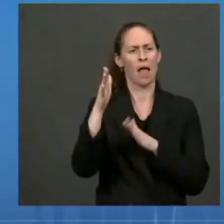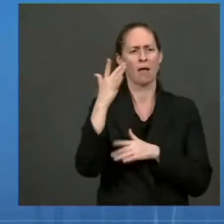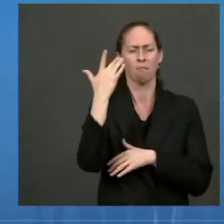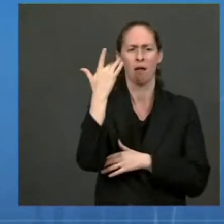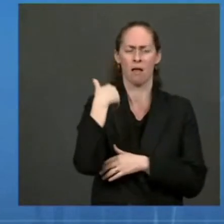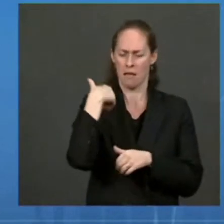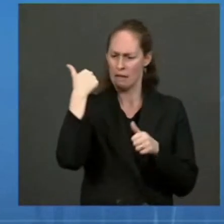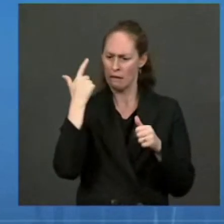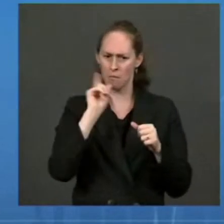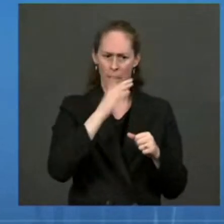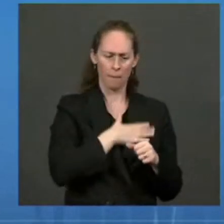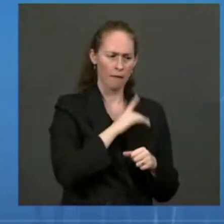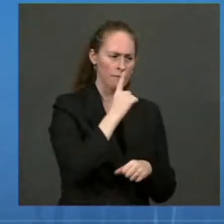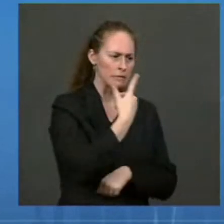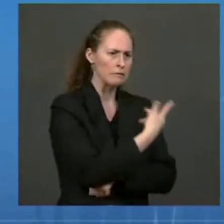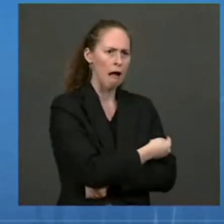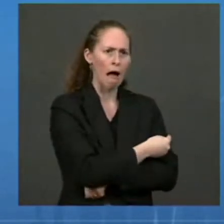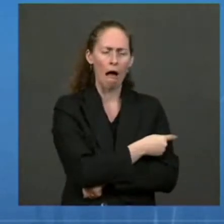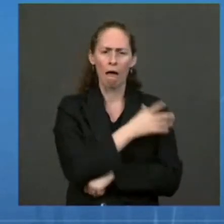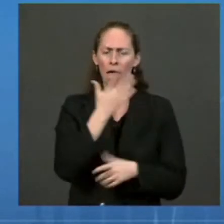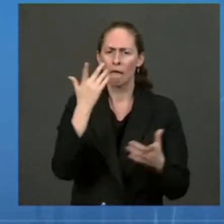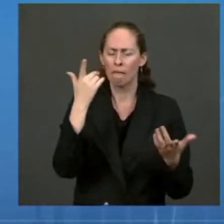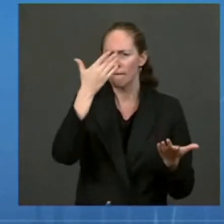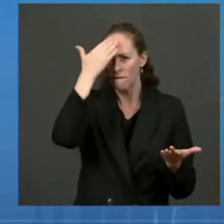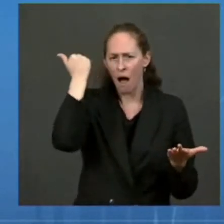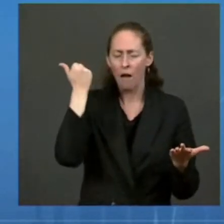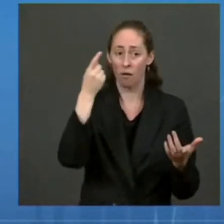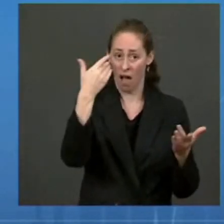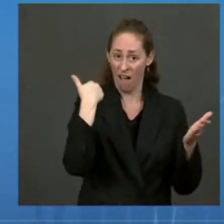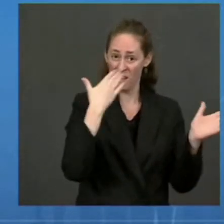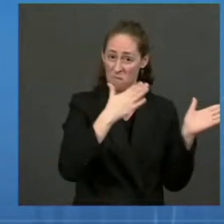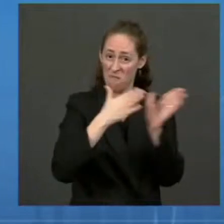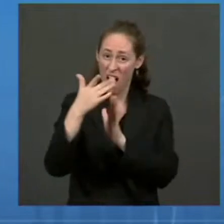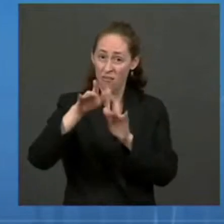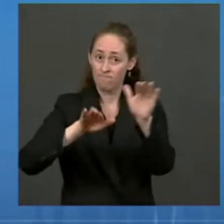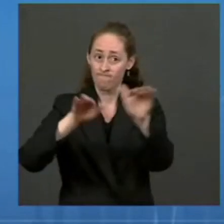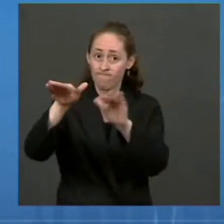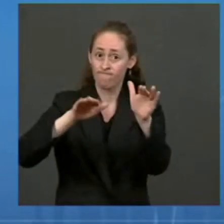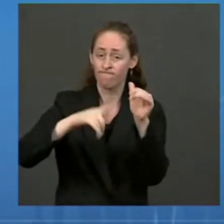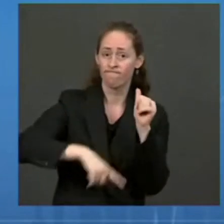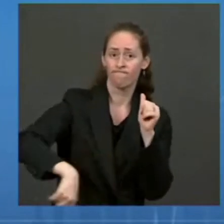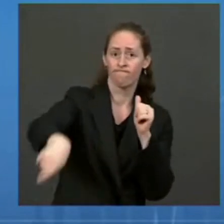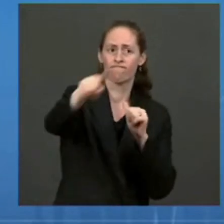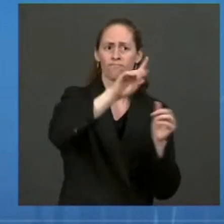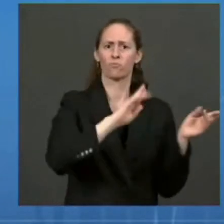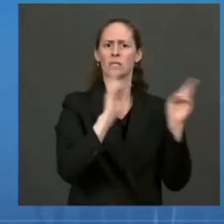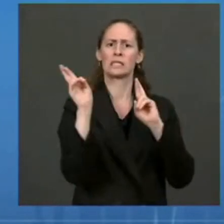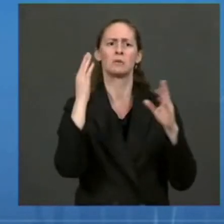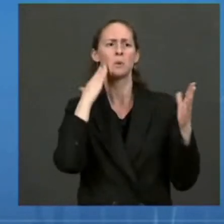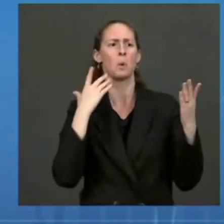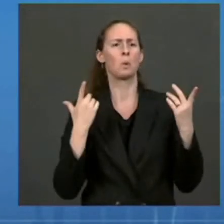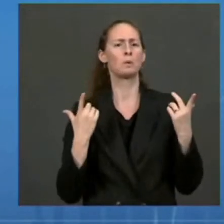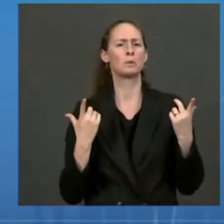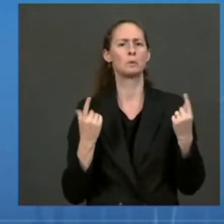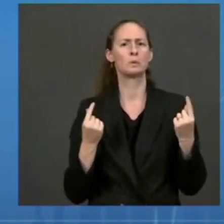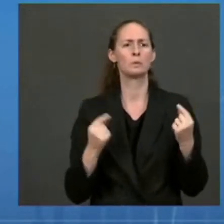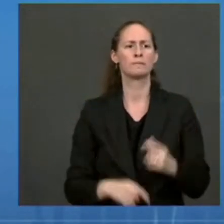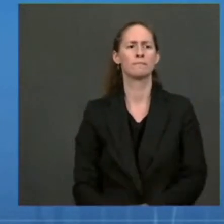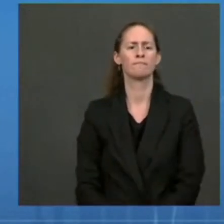HOW DOES THE FEDERAL GOVEMENT PLAN TO REACH OUT TO PEOPLE WHO MAY NOT REMEMBER WHERE THEY GOT THEIR SHOT, WHICH SHOT THEY GOT, TO TELL THEM TO GET